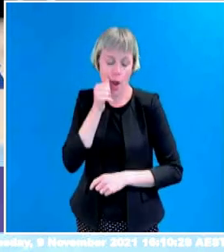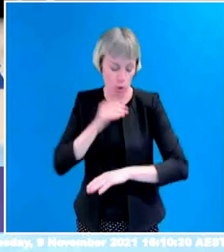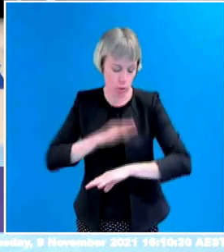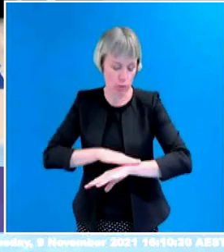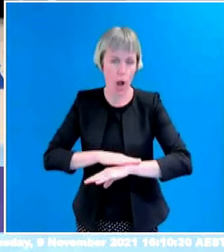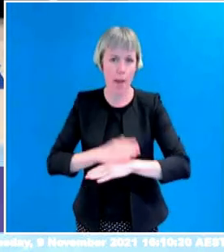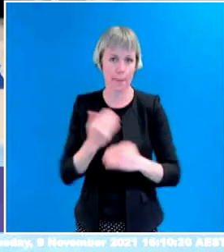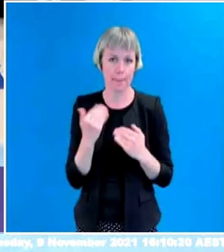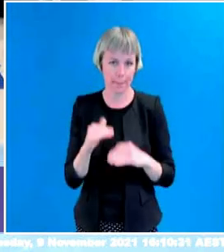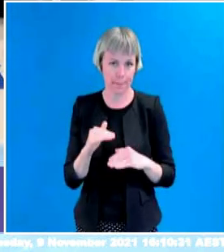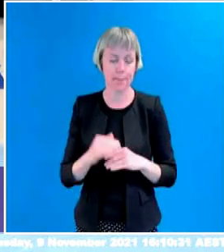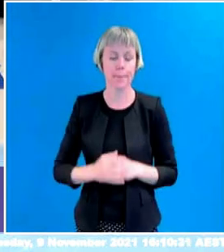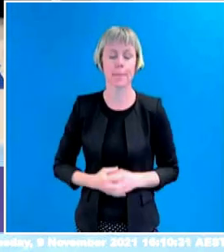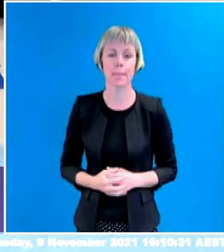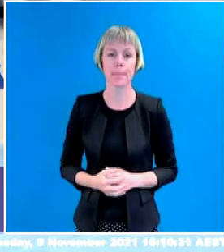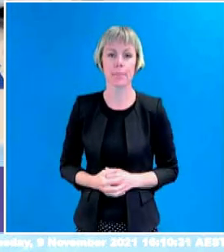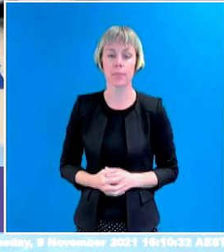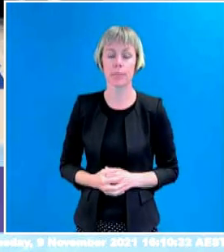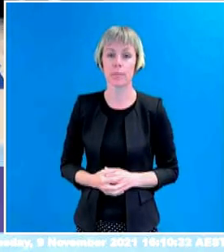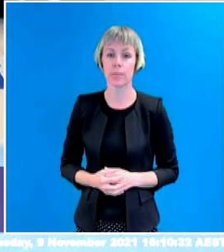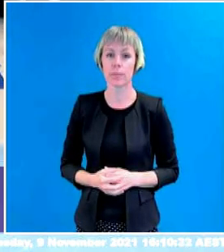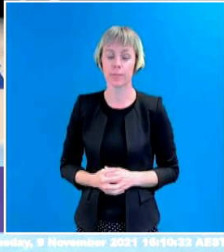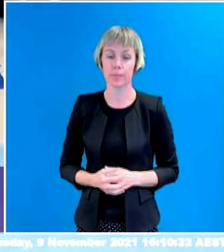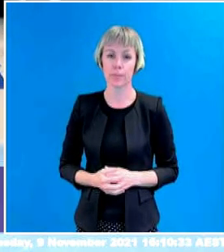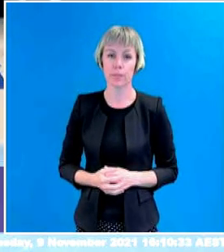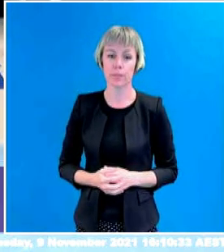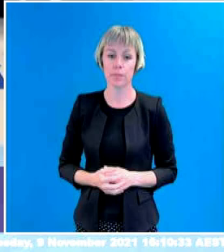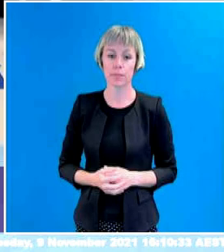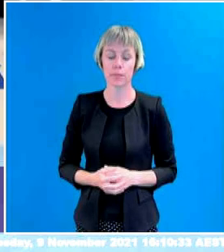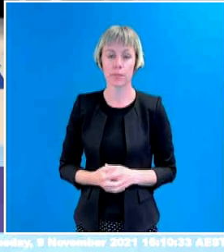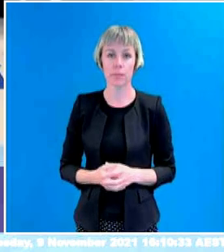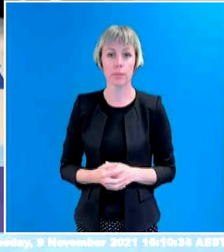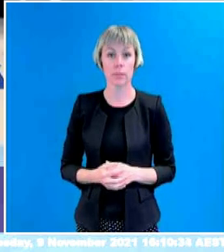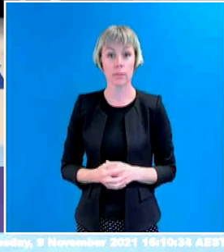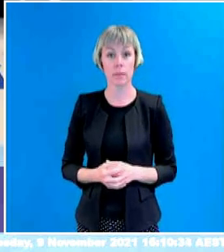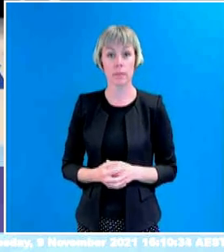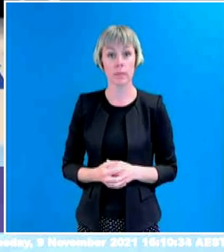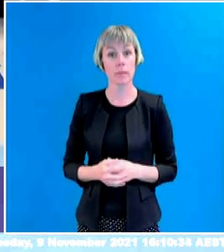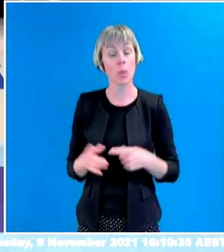One is that as part of something called the Universal Periodic Review, which is